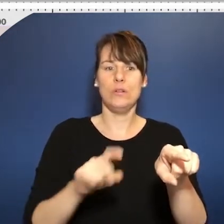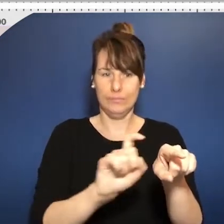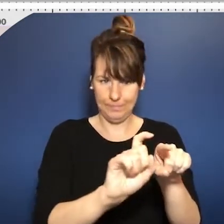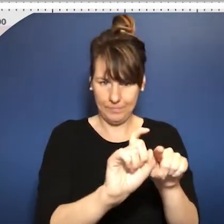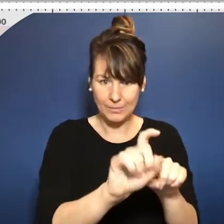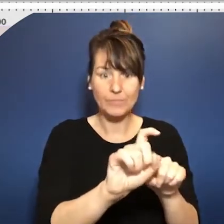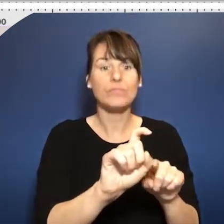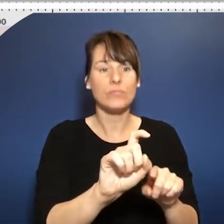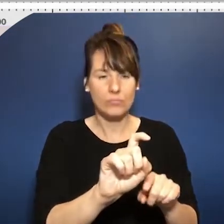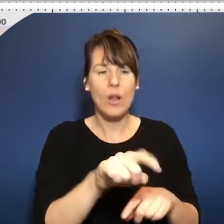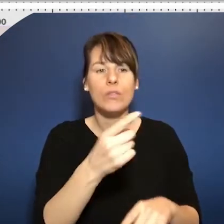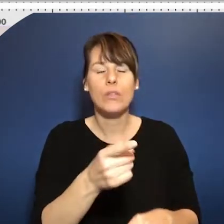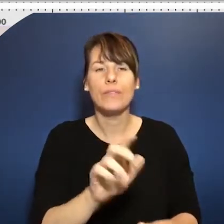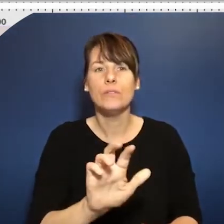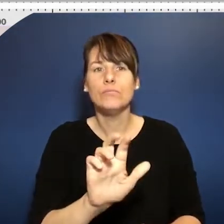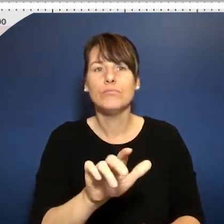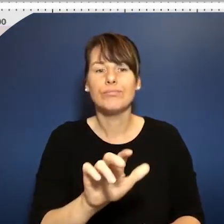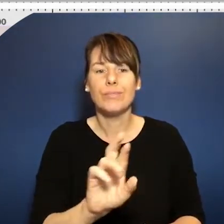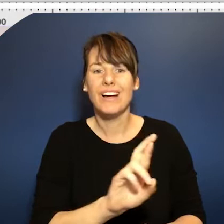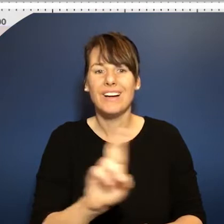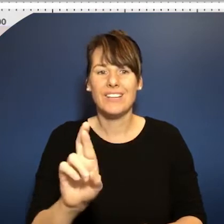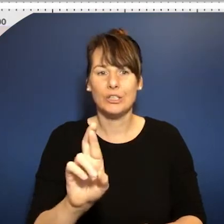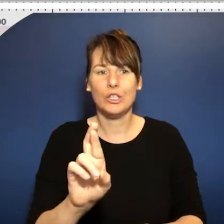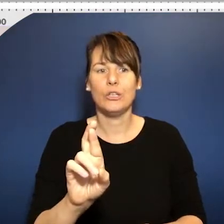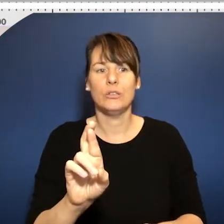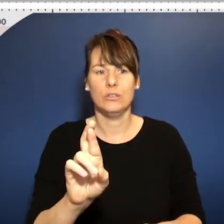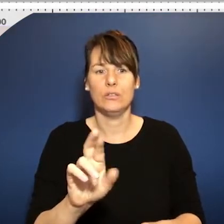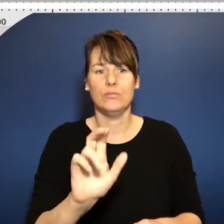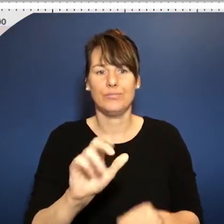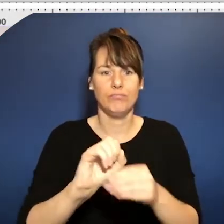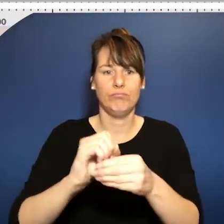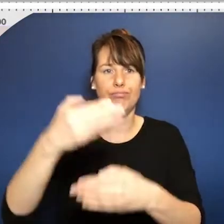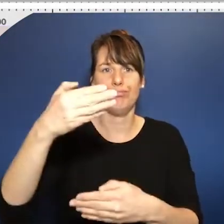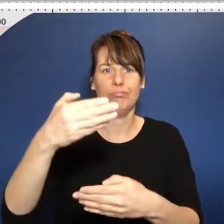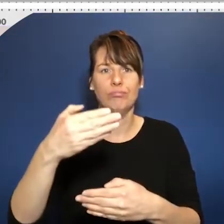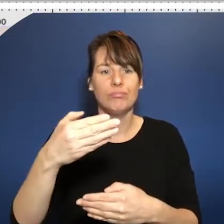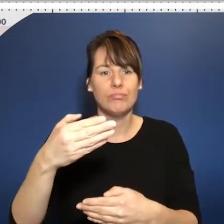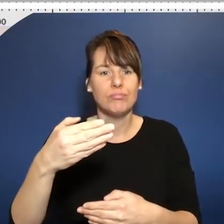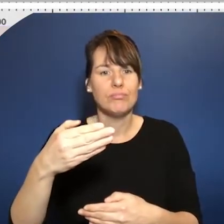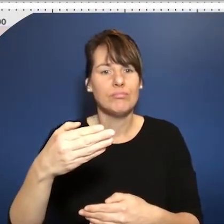the annotated part for each tier like, for example, left hand tier, the line becomes blue.